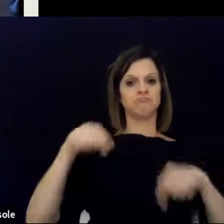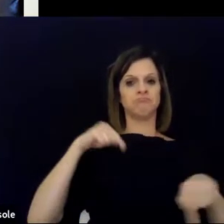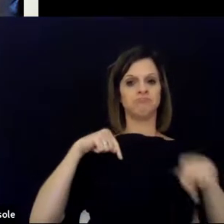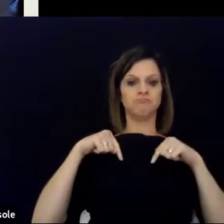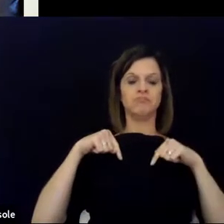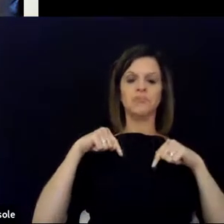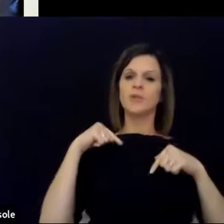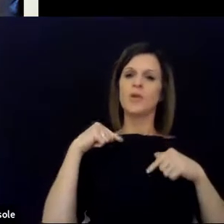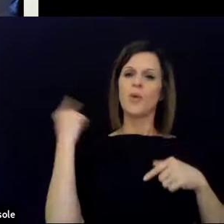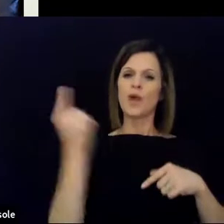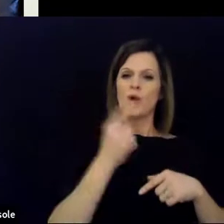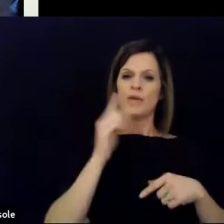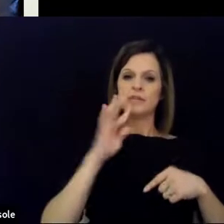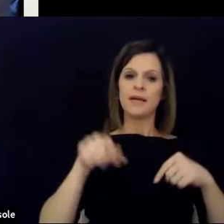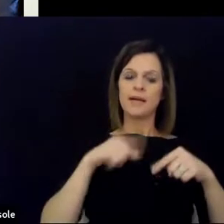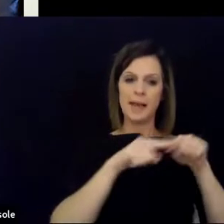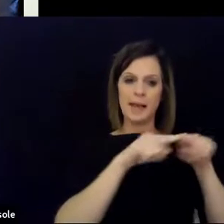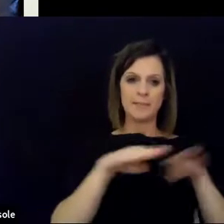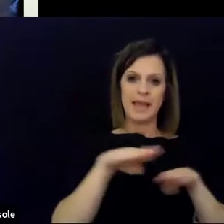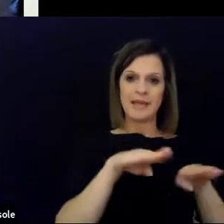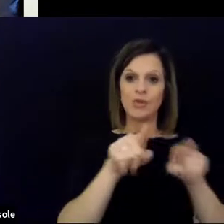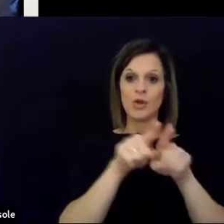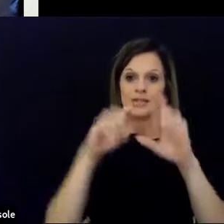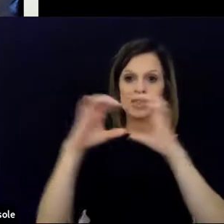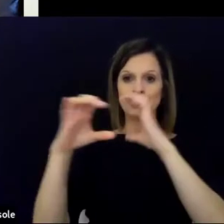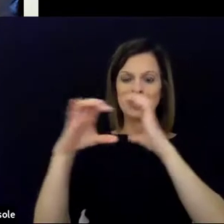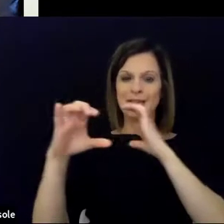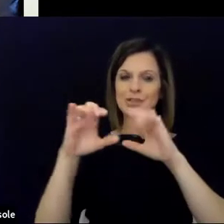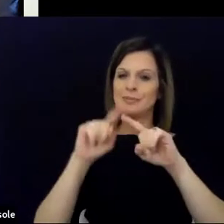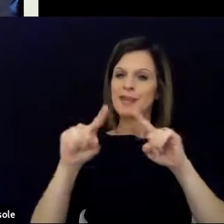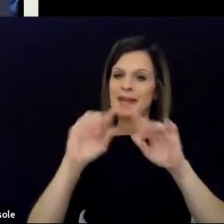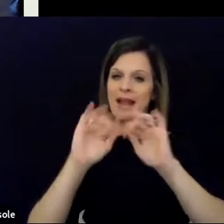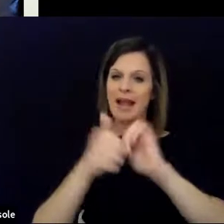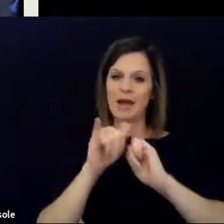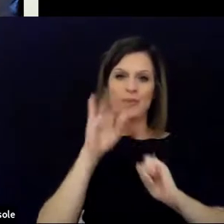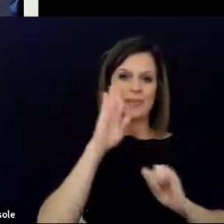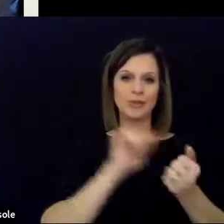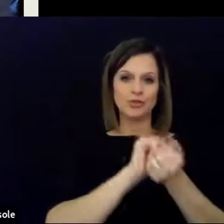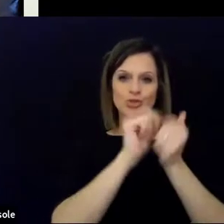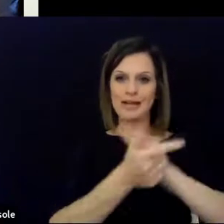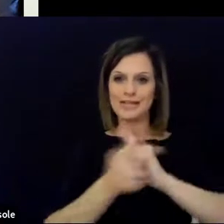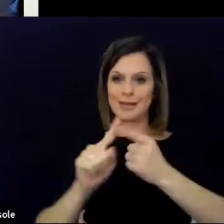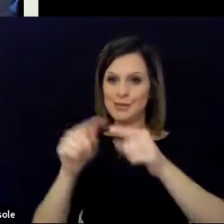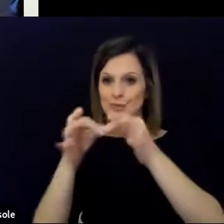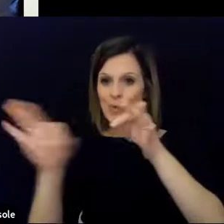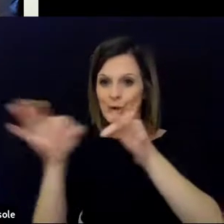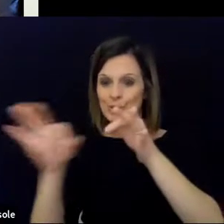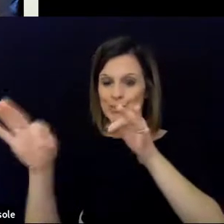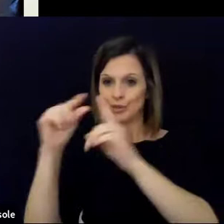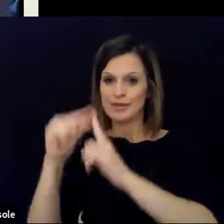but what would that communication be in words? It's helped me, by the way, I'm impressed that you saw that.